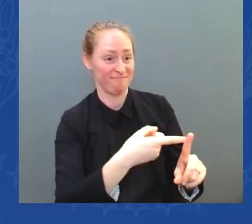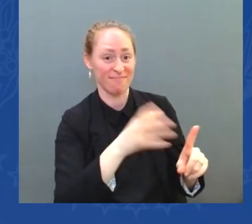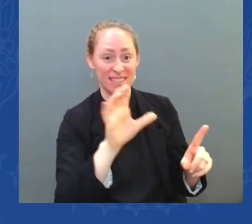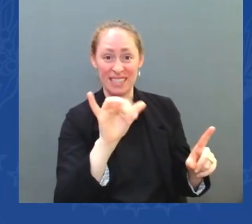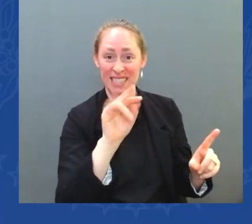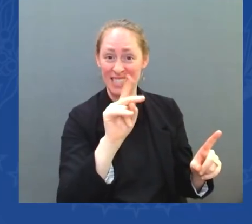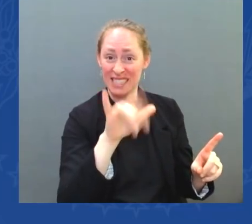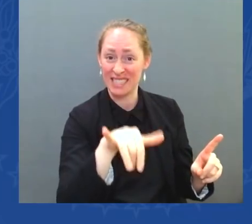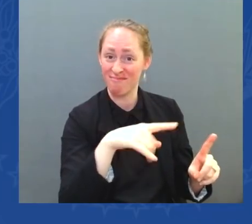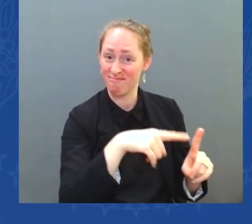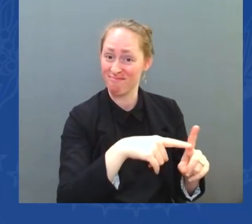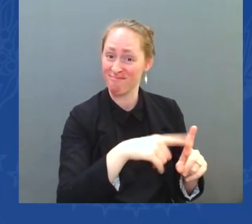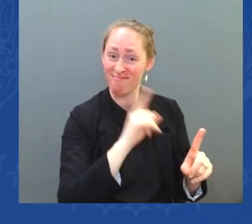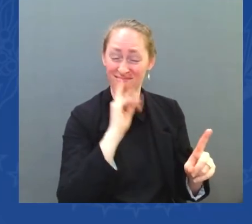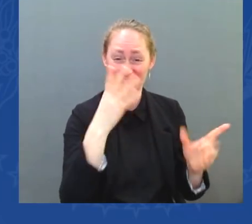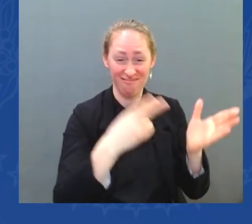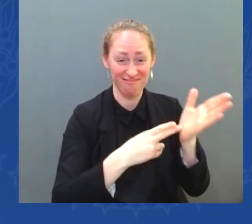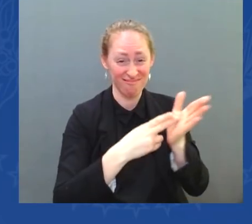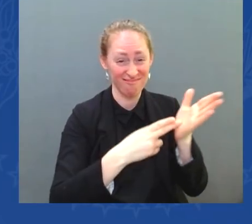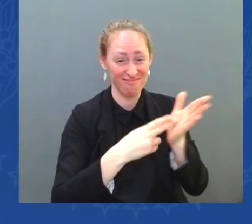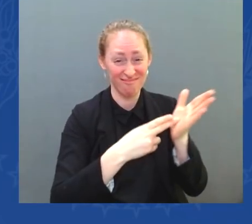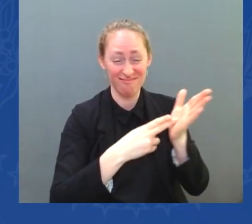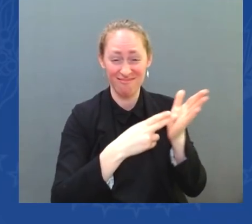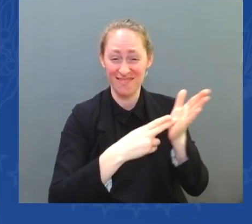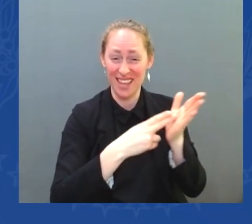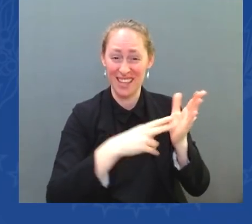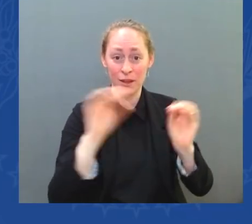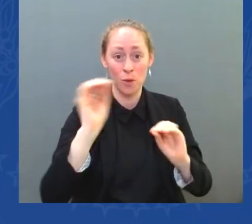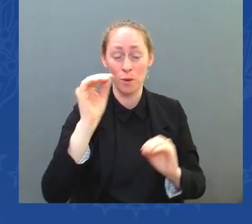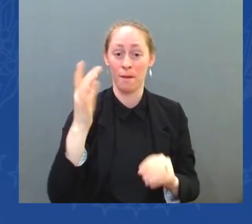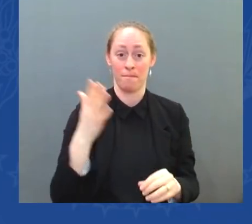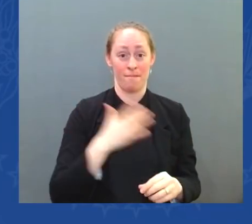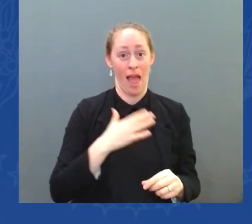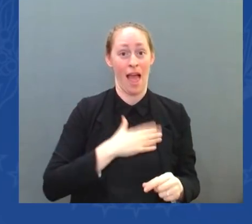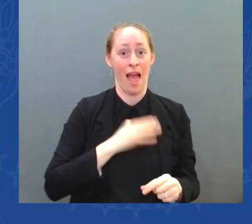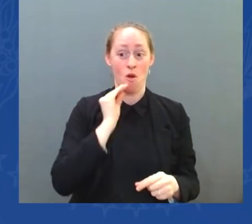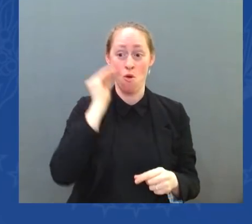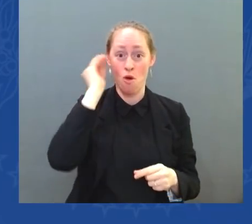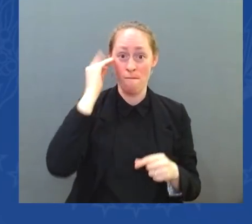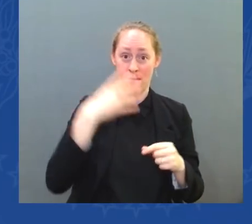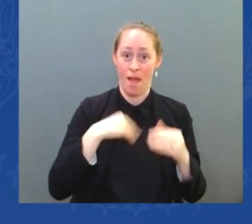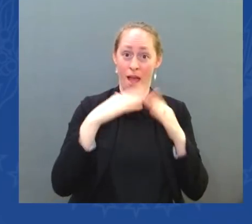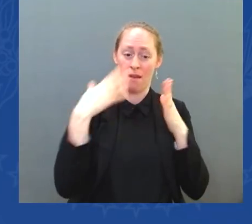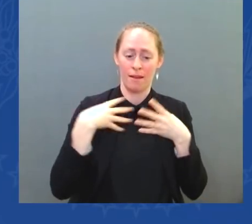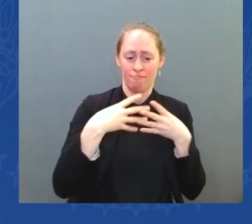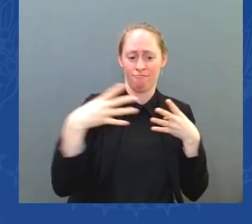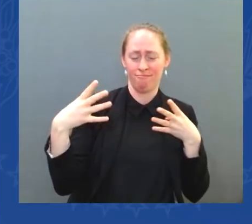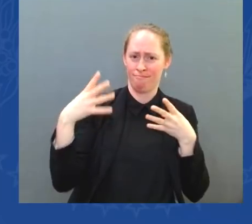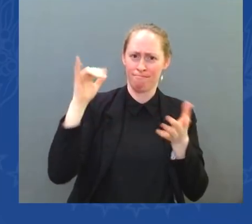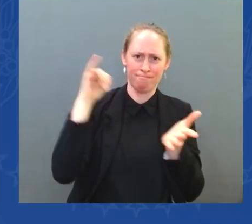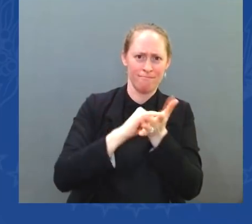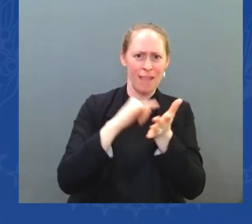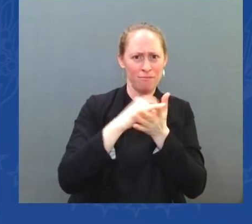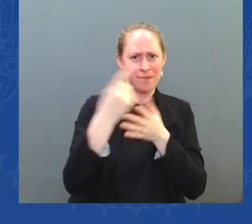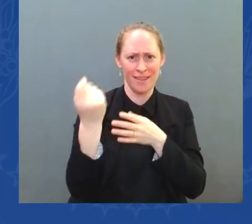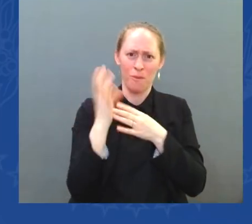All kidding aside, Cindy, you're doing one heck of a job. Thank you so much. I also want to say a special hello to someone who really wanted to be here today.